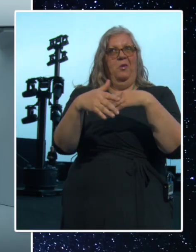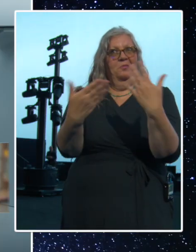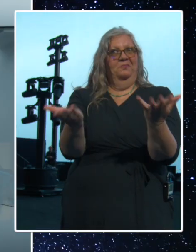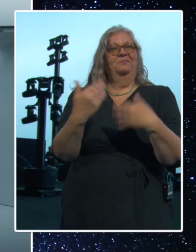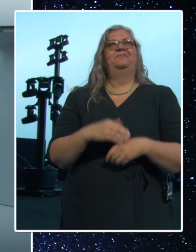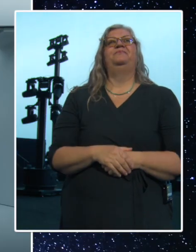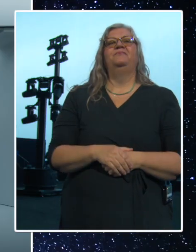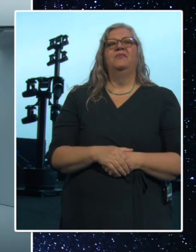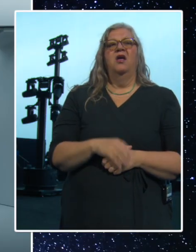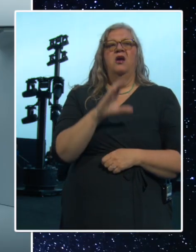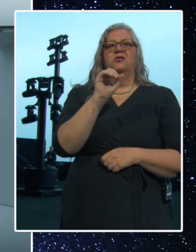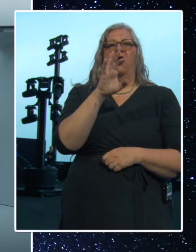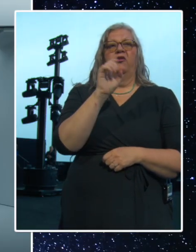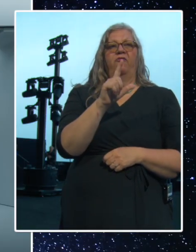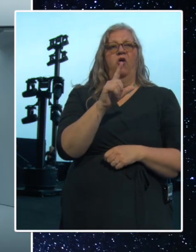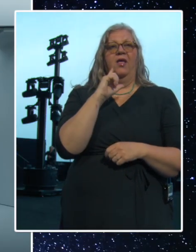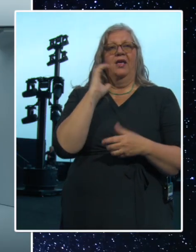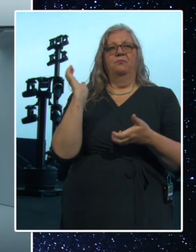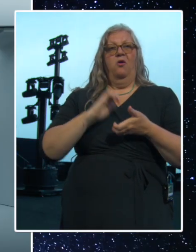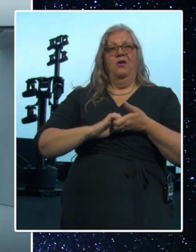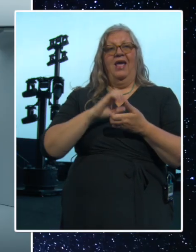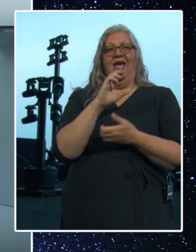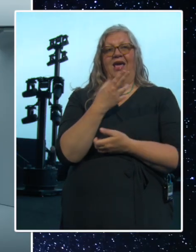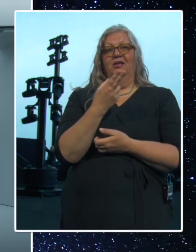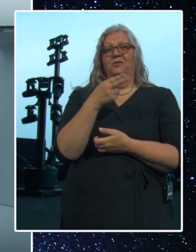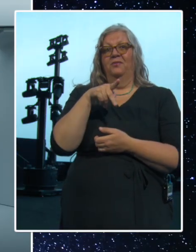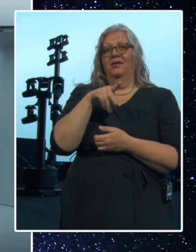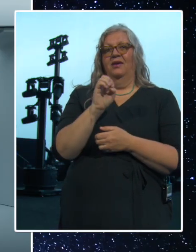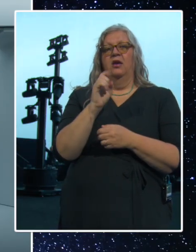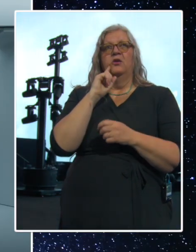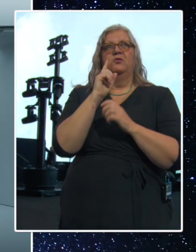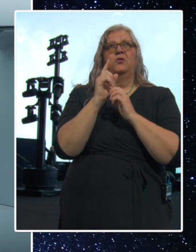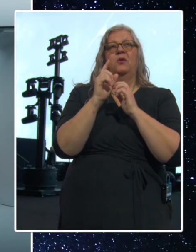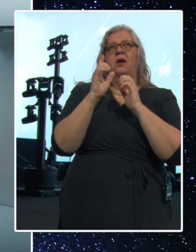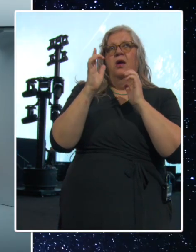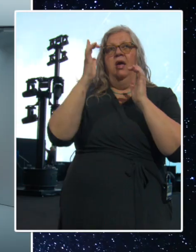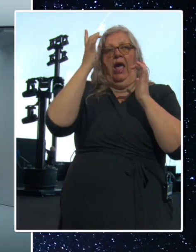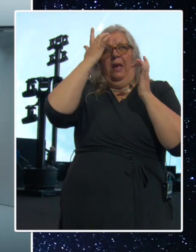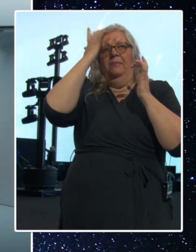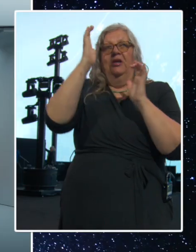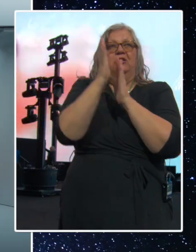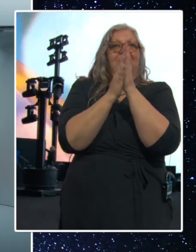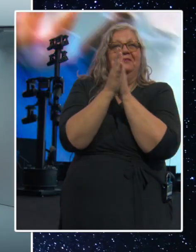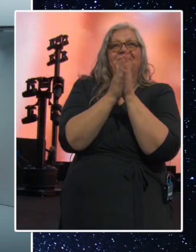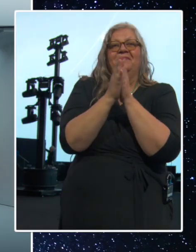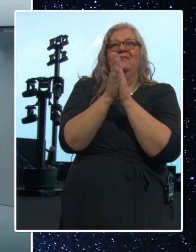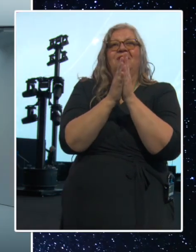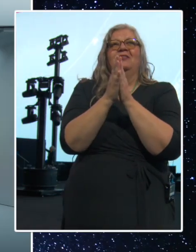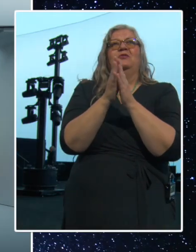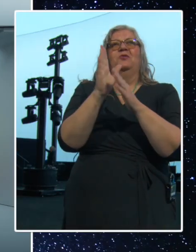Carnival Cruise Line is partnering with HPE to ambitiously redefine the vacation experience.